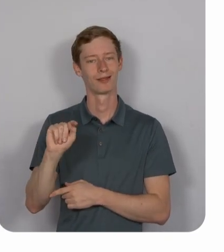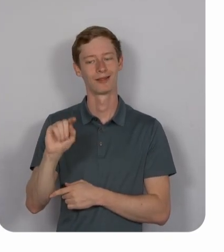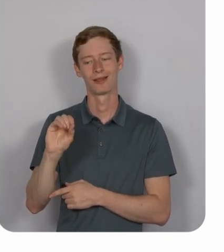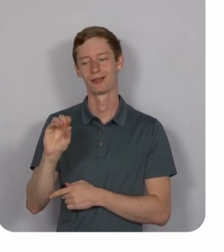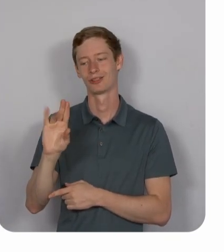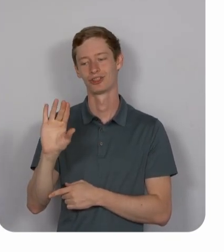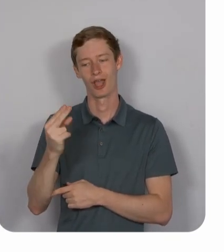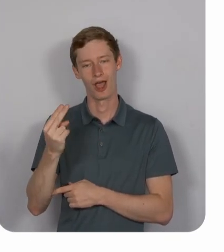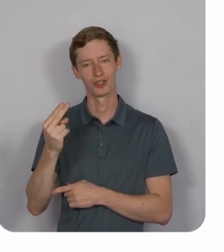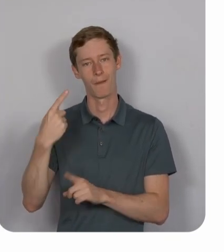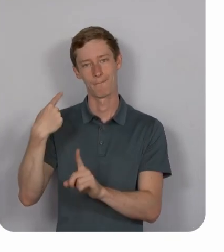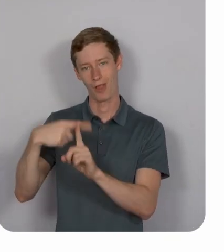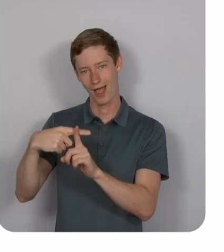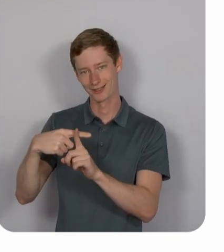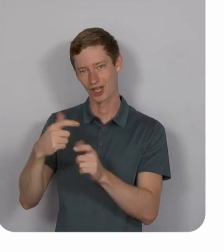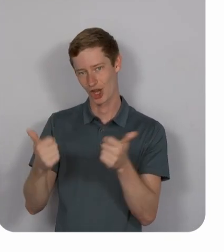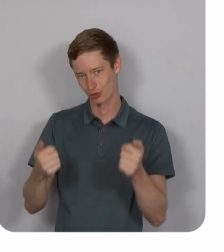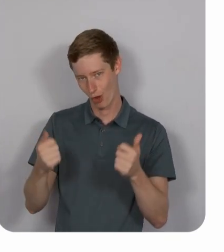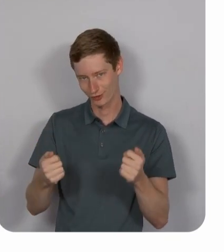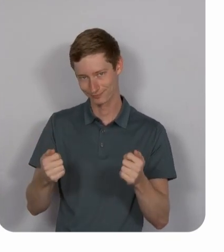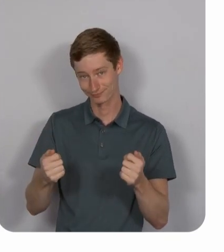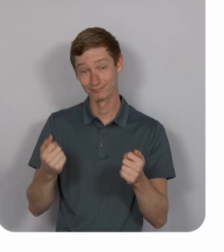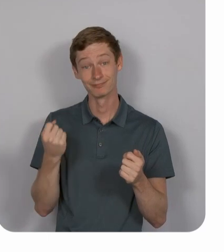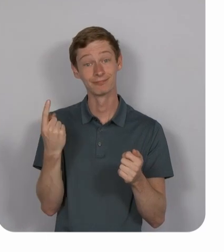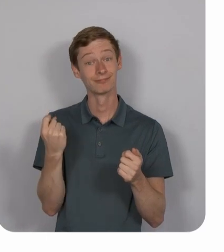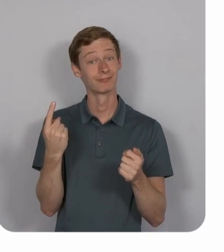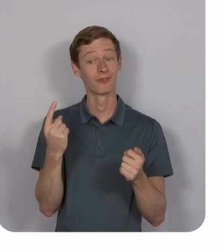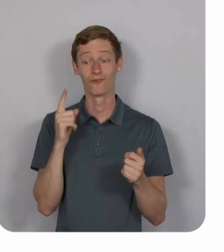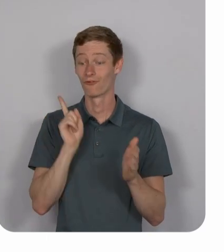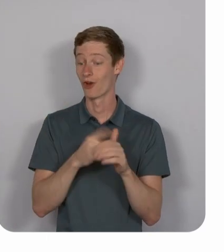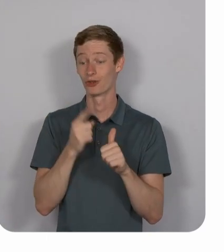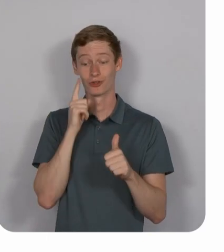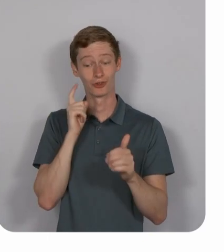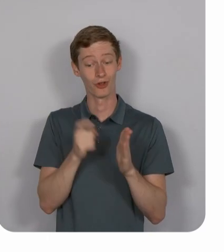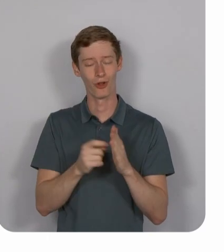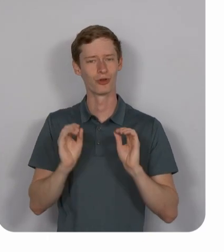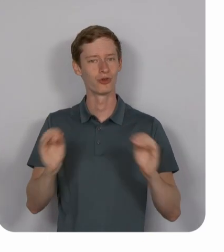The first thing you'll notice is that there's no rings, just like the Touch Pro controllers.